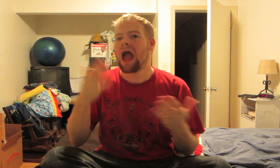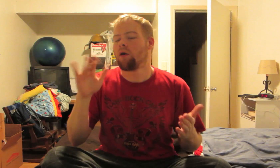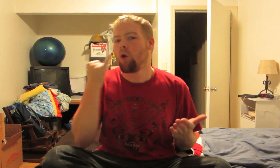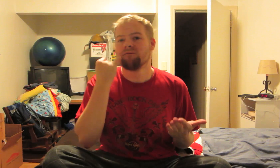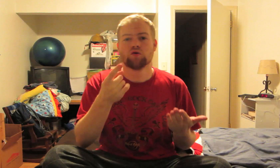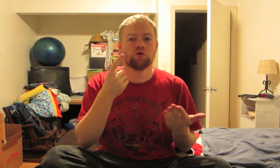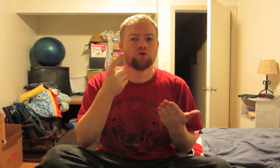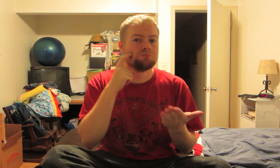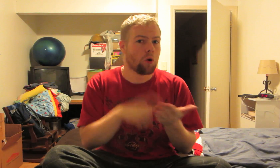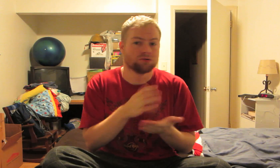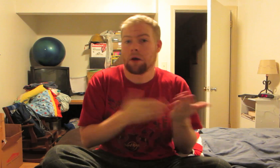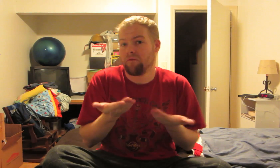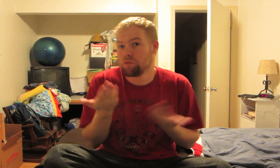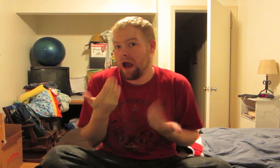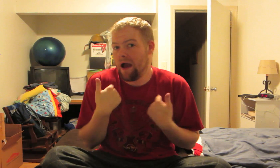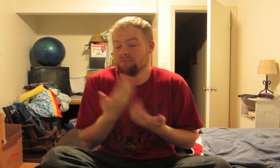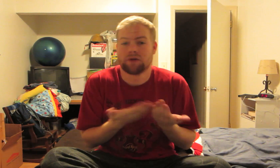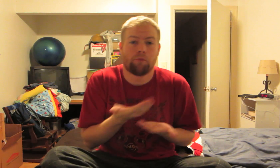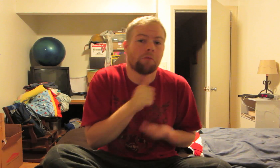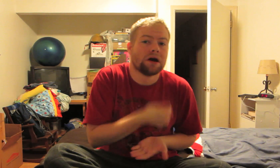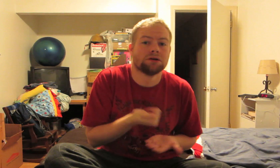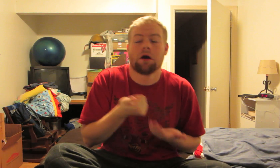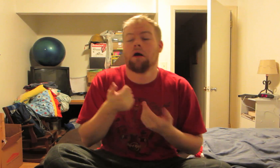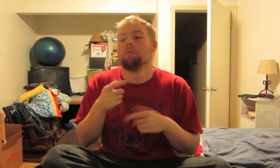I don't know if you've noticed. Some of you might have, some of you might not.